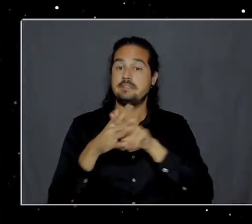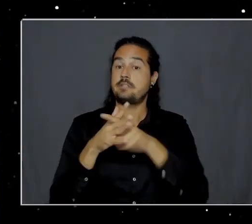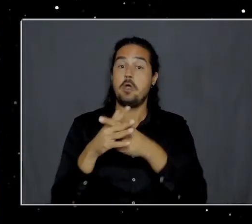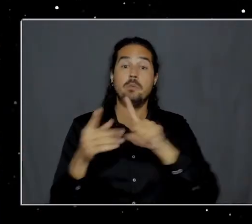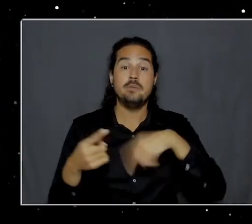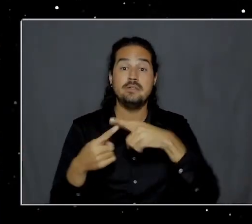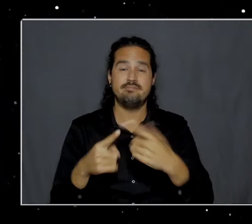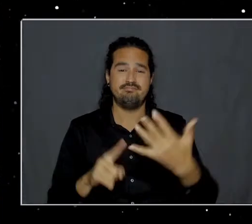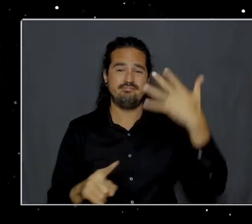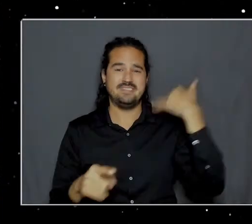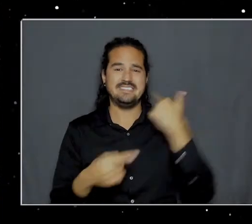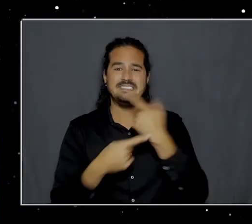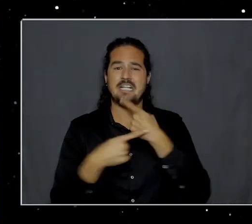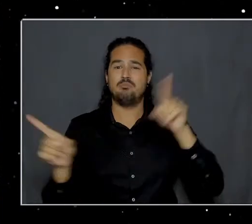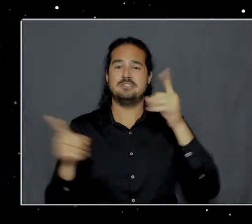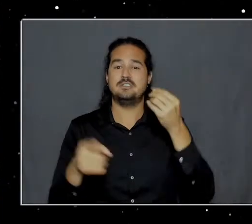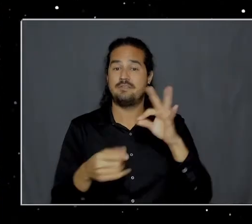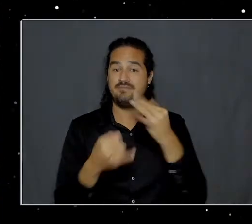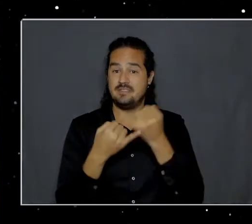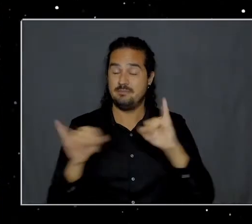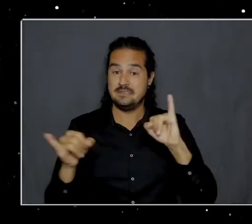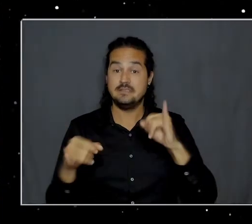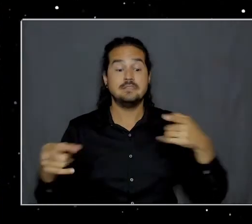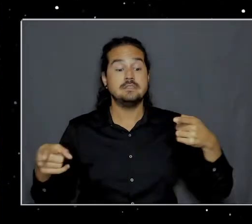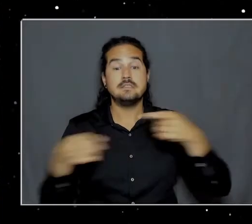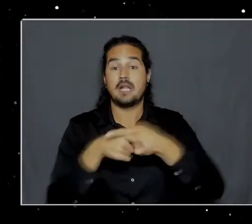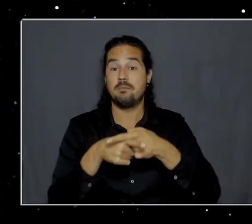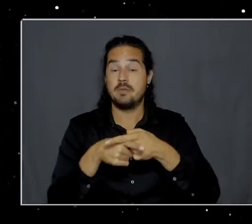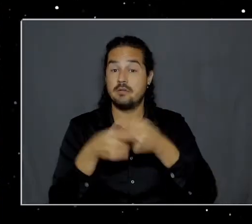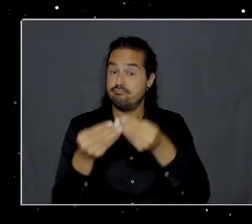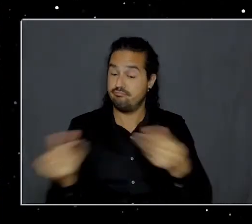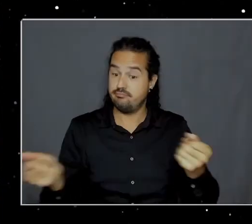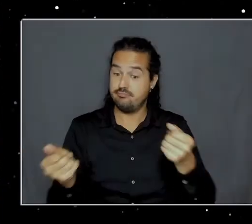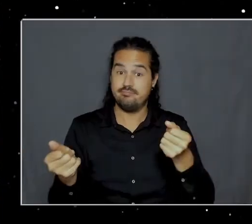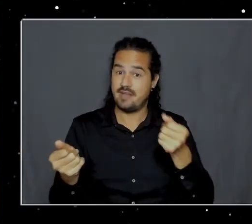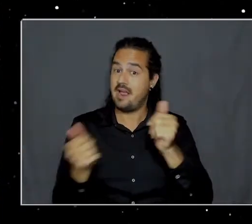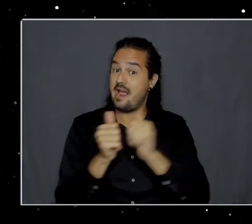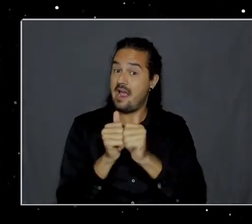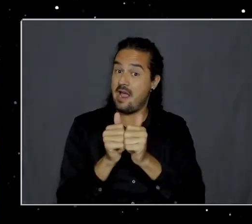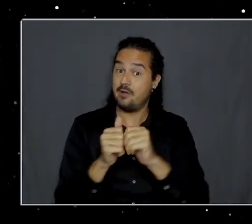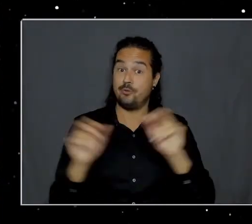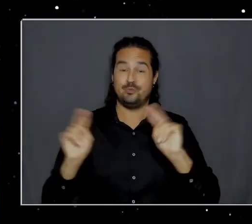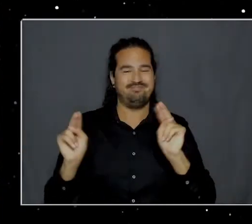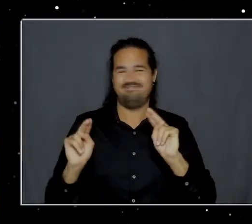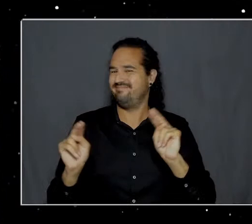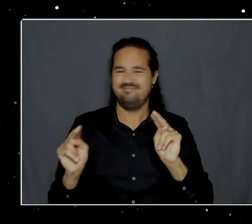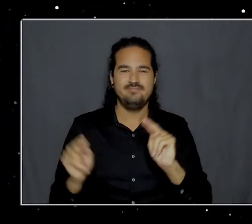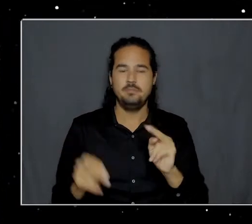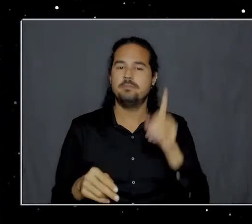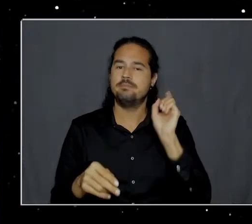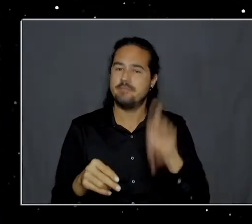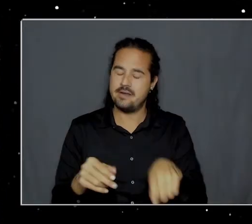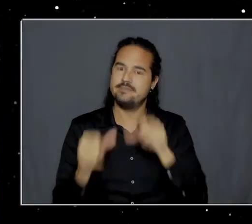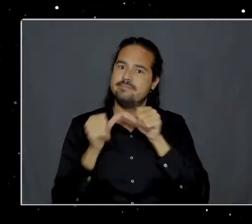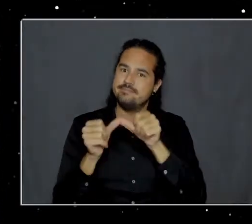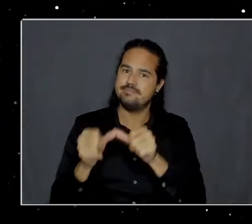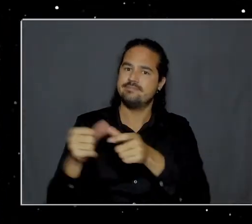UNITED STATES HAS BEEN FIGHTING WITH SINCE ITS INCEPTION. THAT DILEMMA IS NOT GOING TO GO AWAY IF WE'RE NEUTRAL. THAT DILEMMA IS A PROBLEM. AND IN SOME WAYS, WE ARE STILL